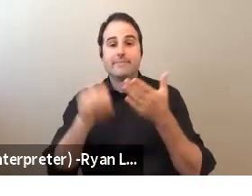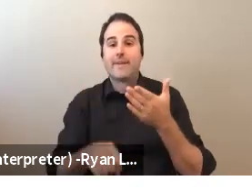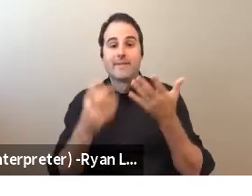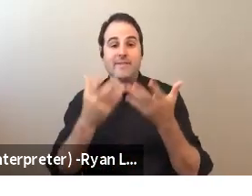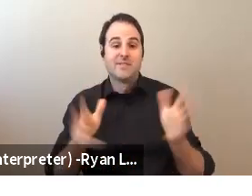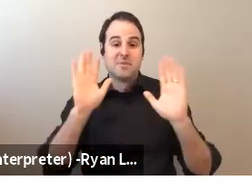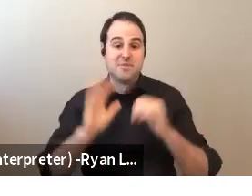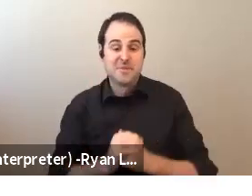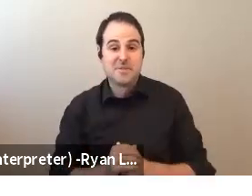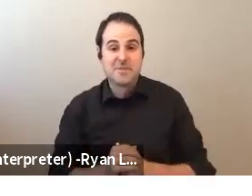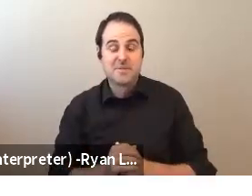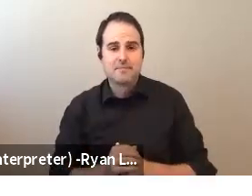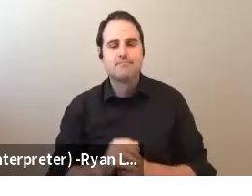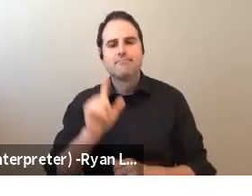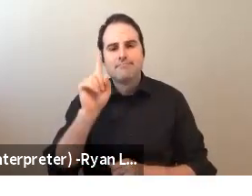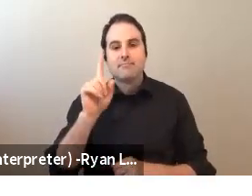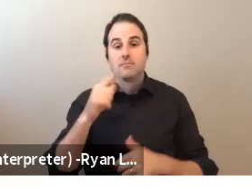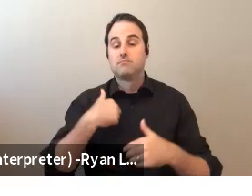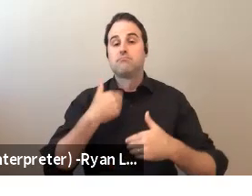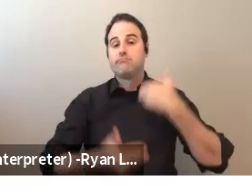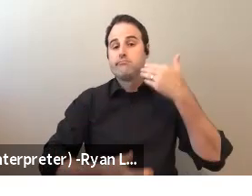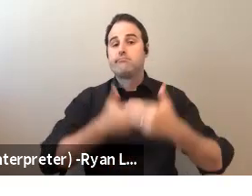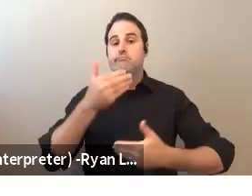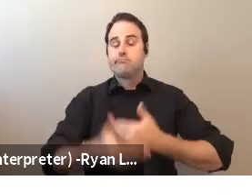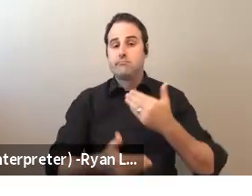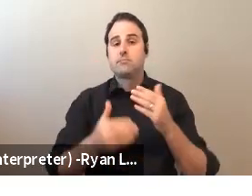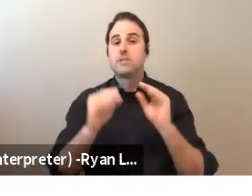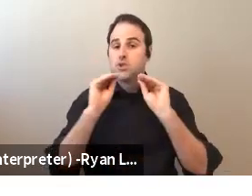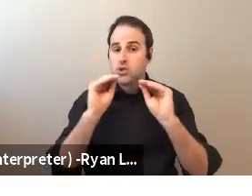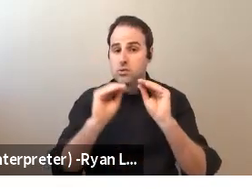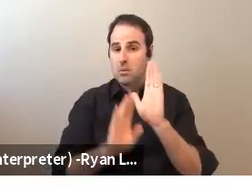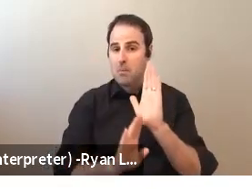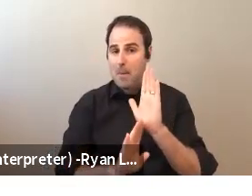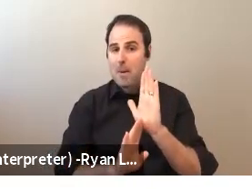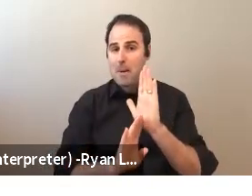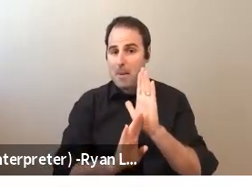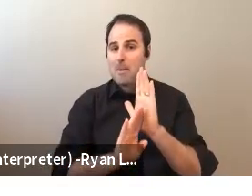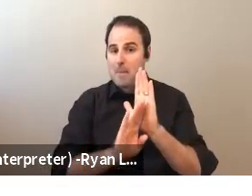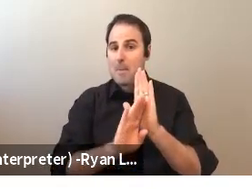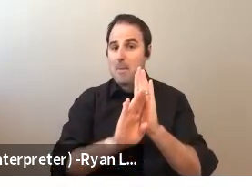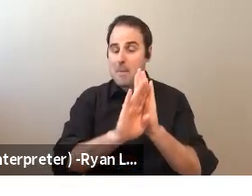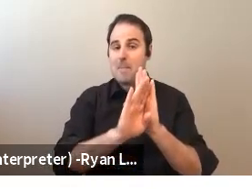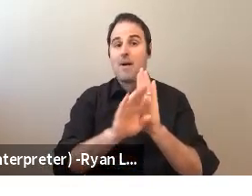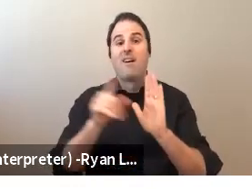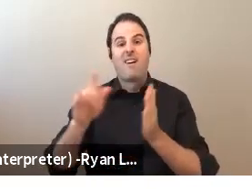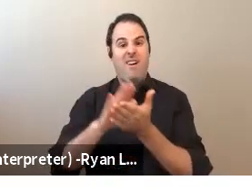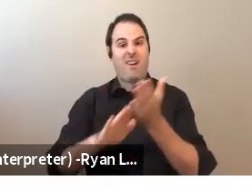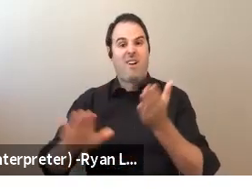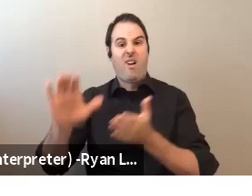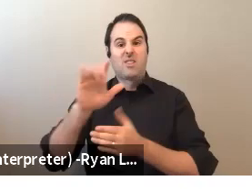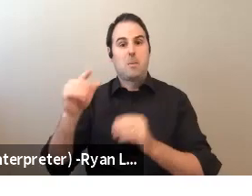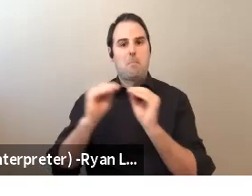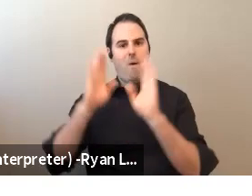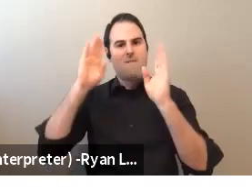Sally Potter: As my teaching got more sophisticated and as the college started really focusing more on SLS and objectives.